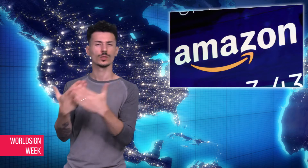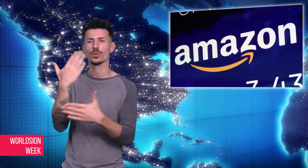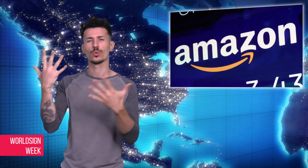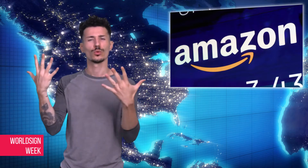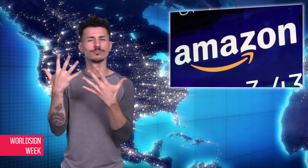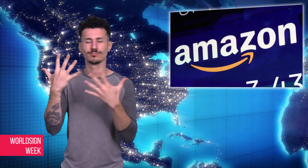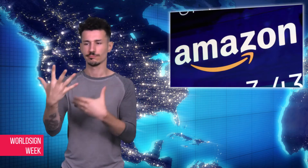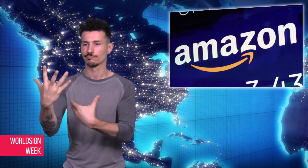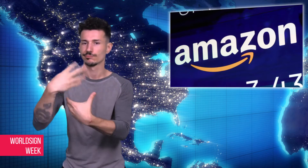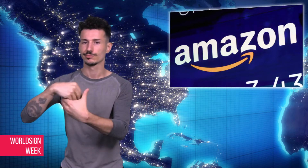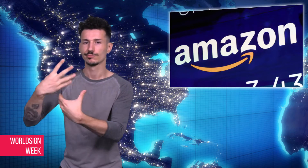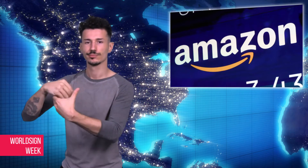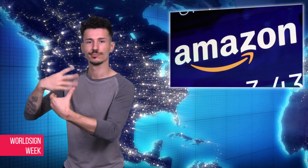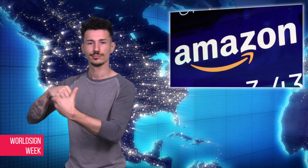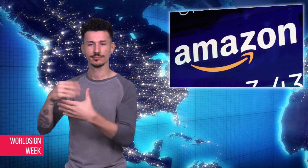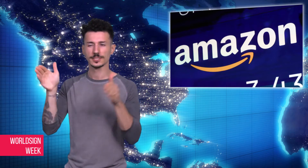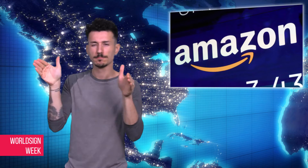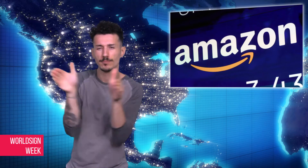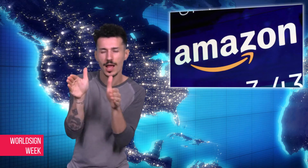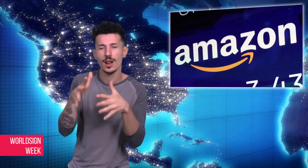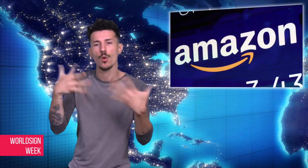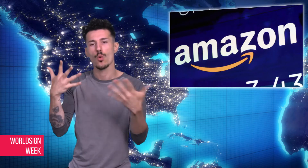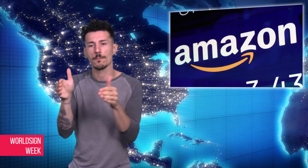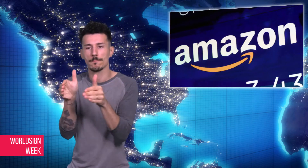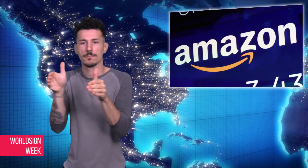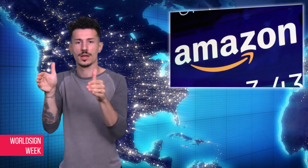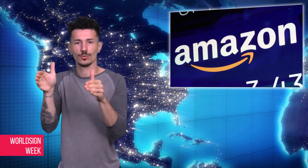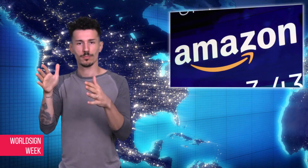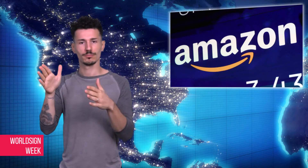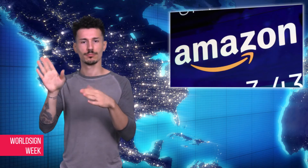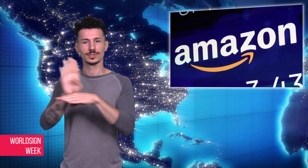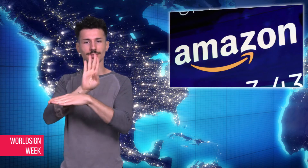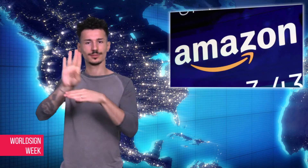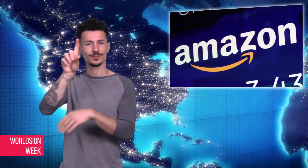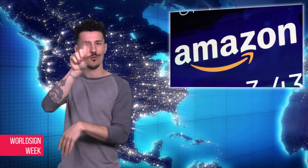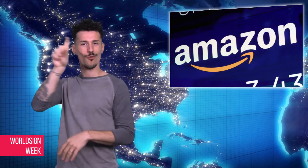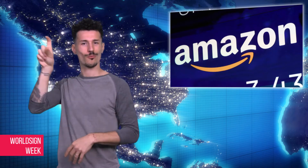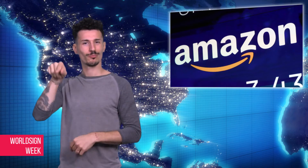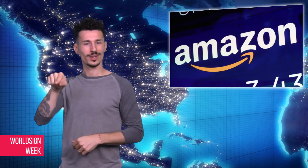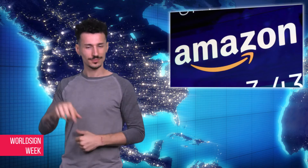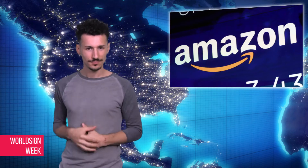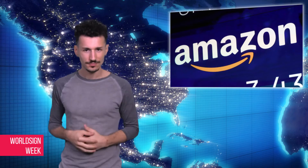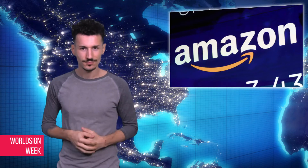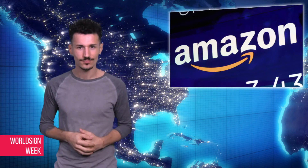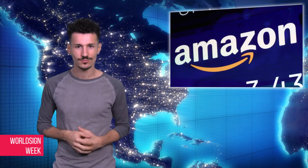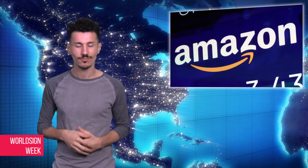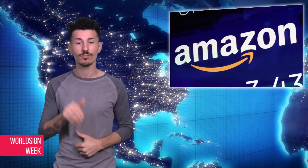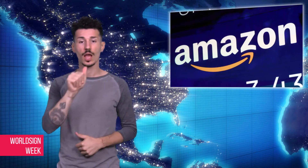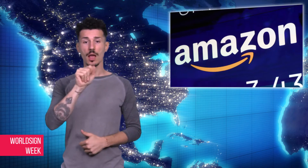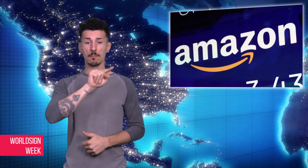medium businesses selling on Amazon. Amazon says it selected more than 1